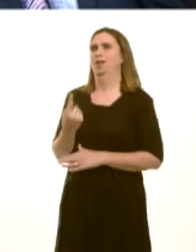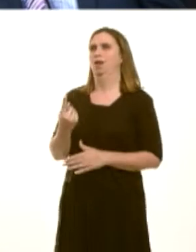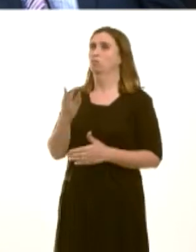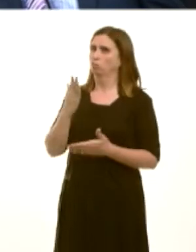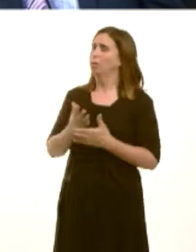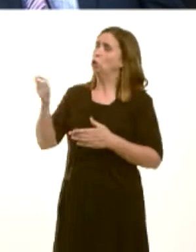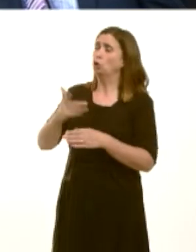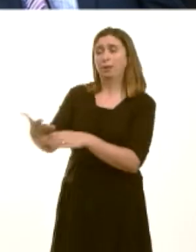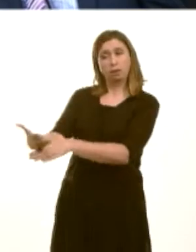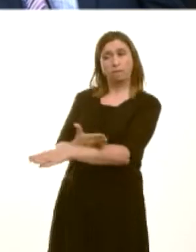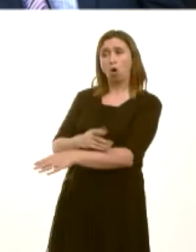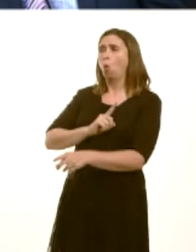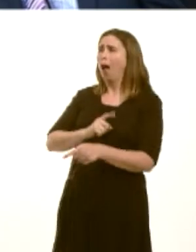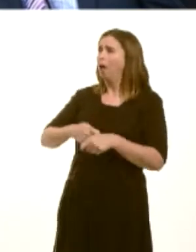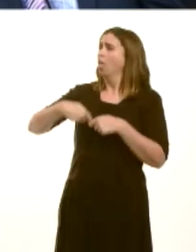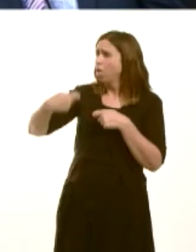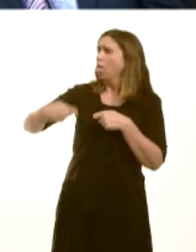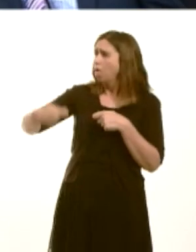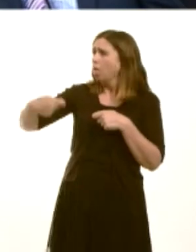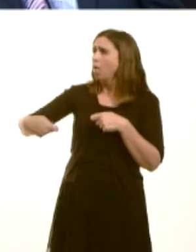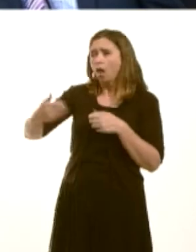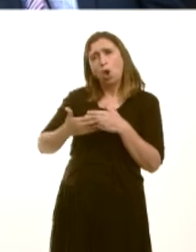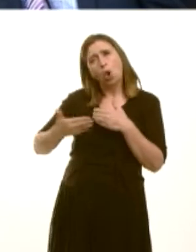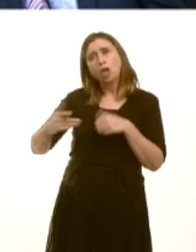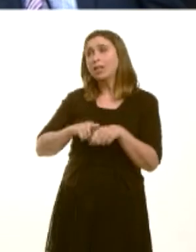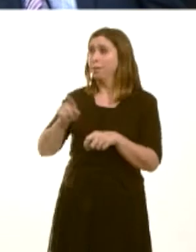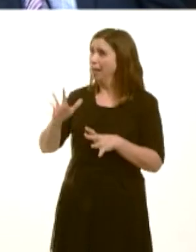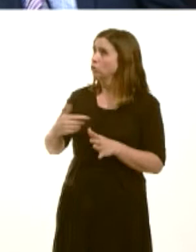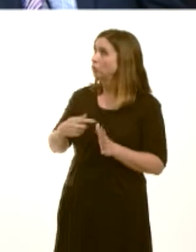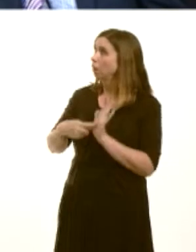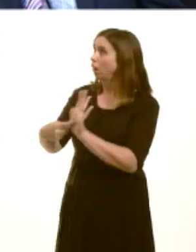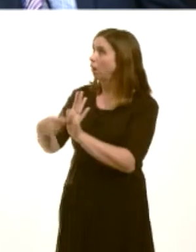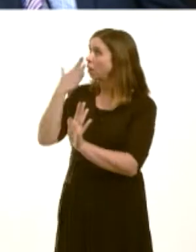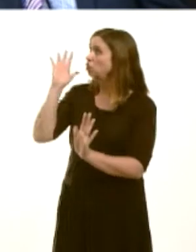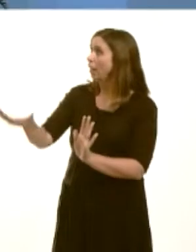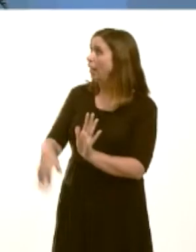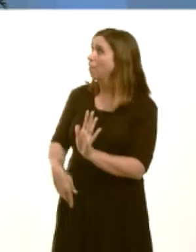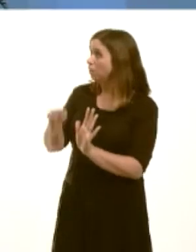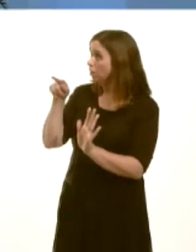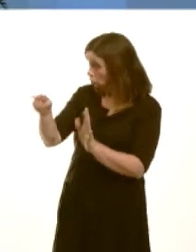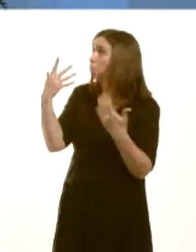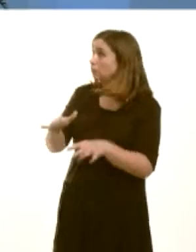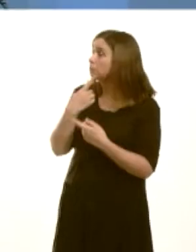much, much sooner, and it took our shaming the UK Government in order for it to be done.